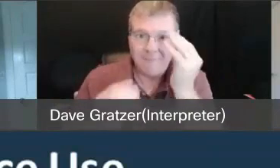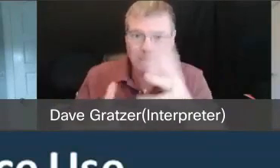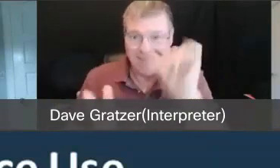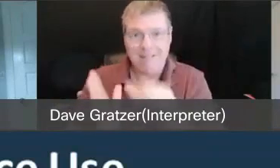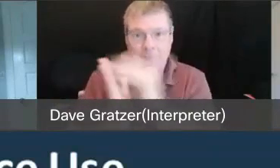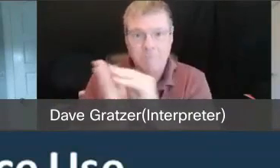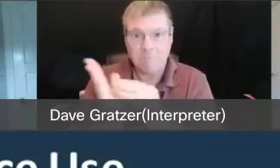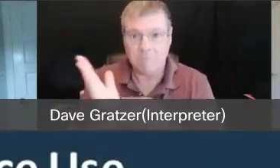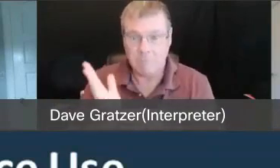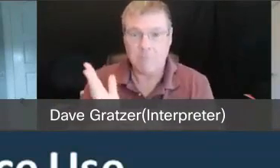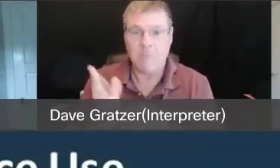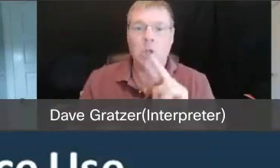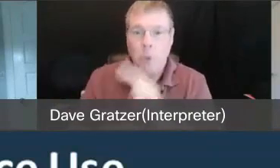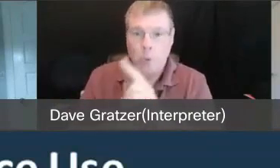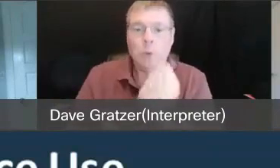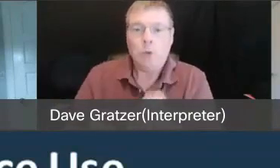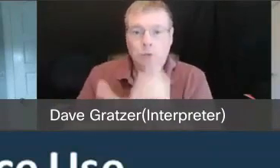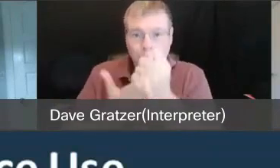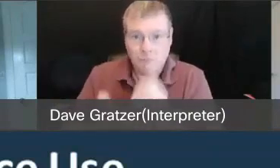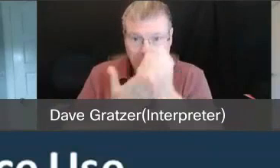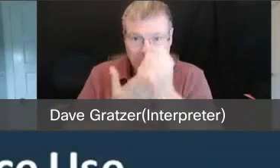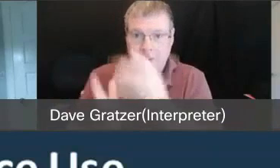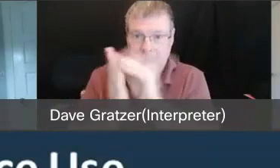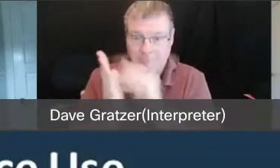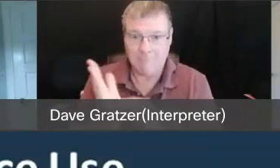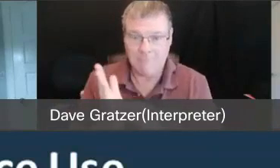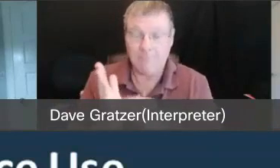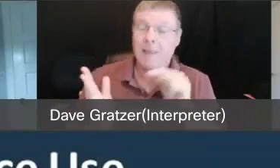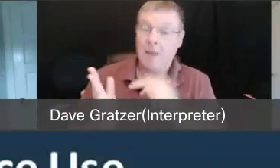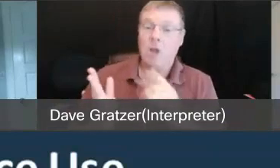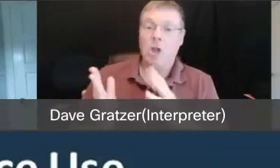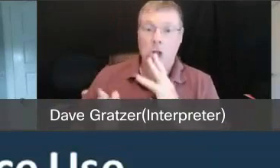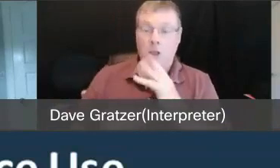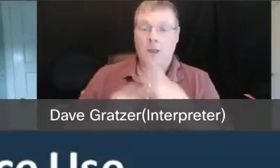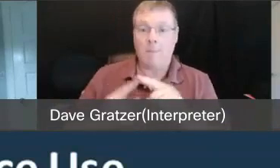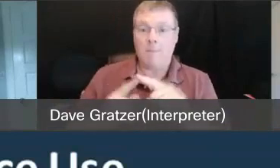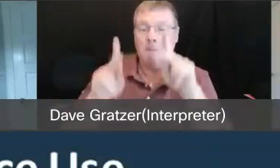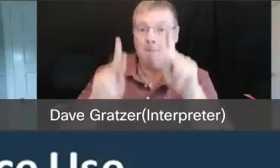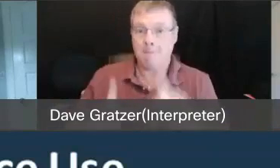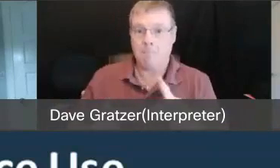through substance use treatment records, that talks about the applicant's symptoms and functioning